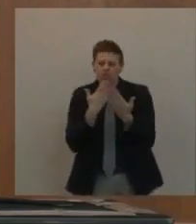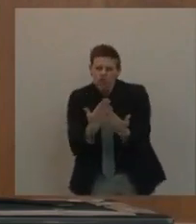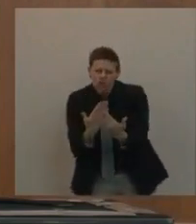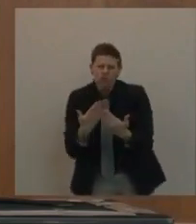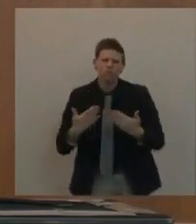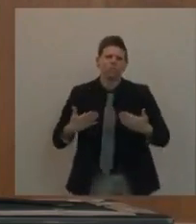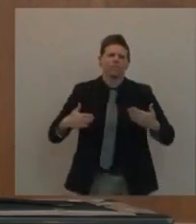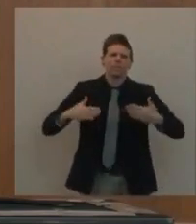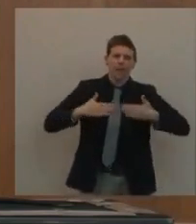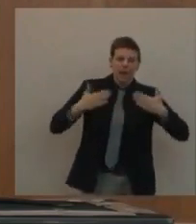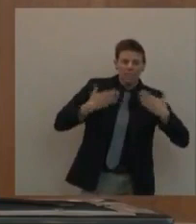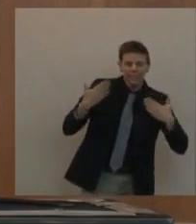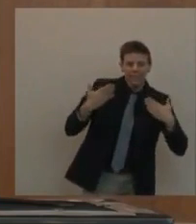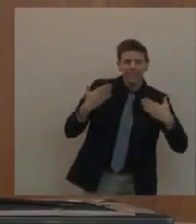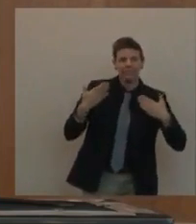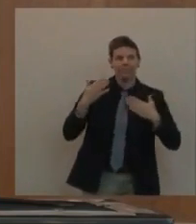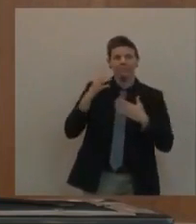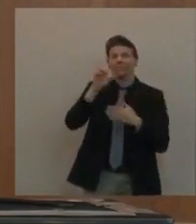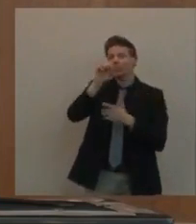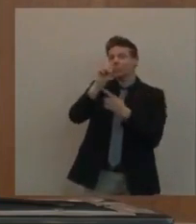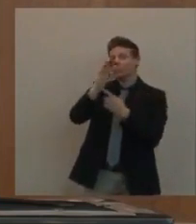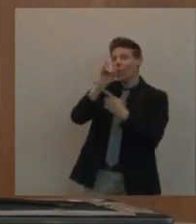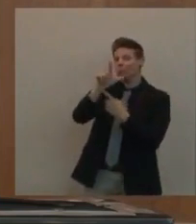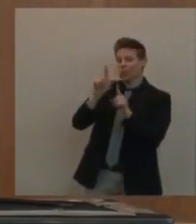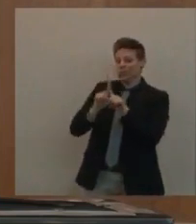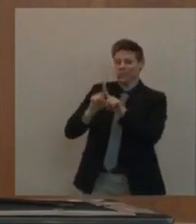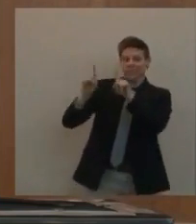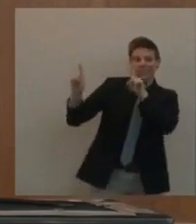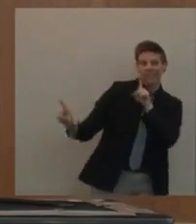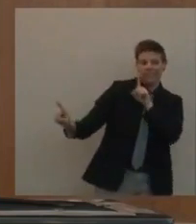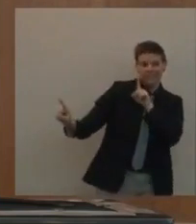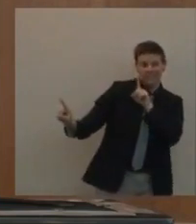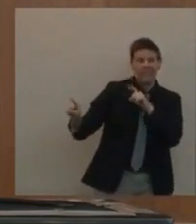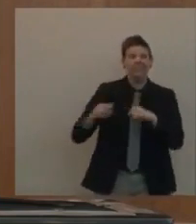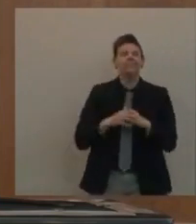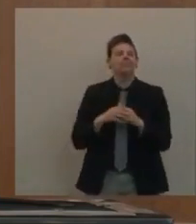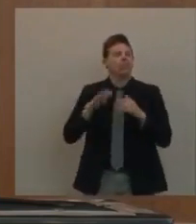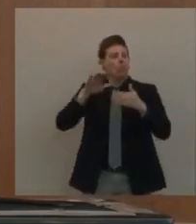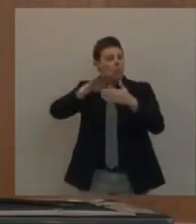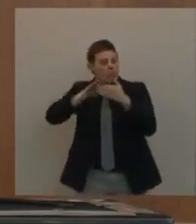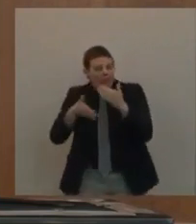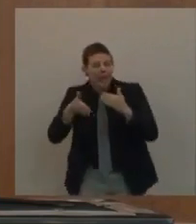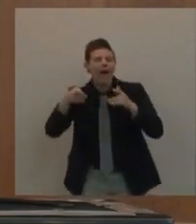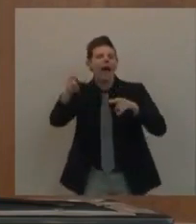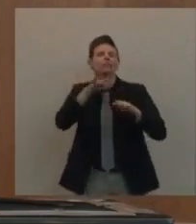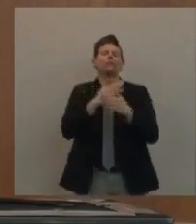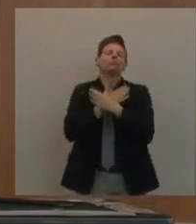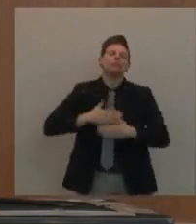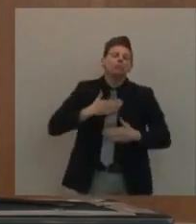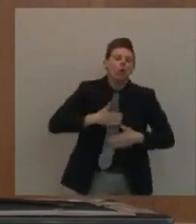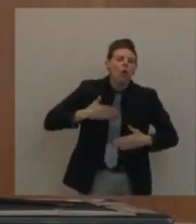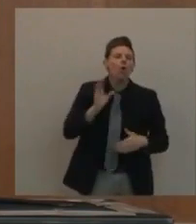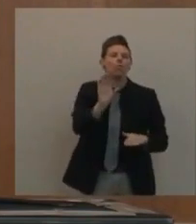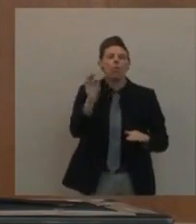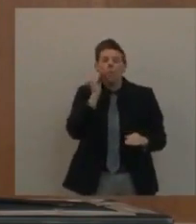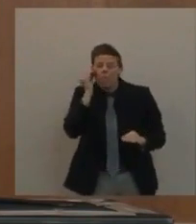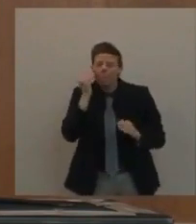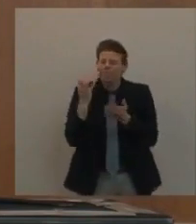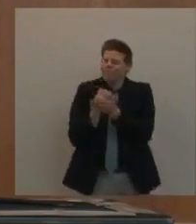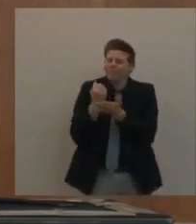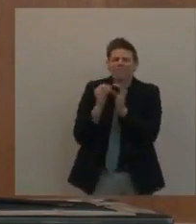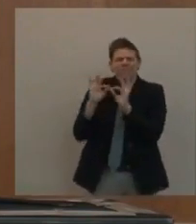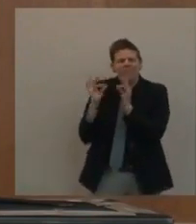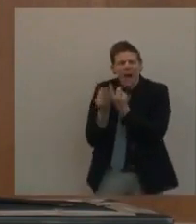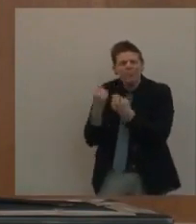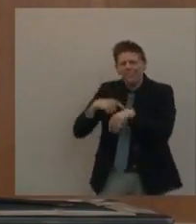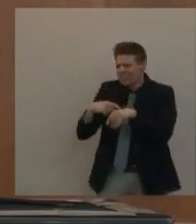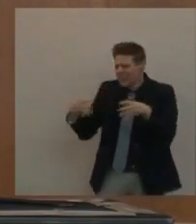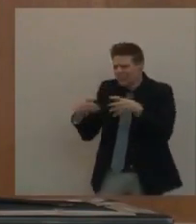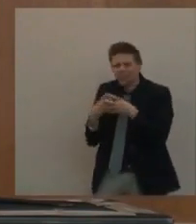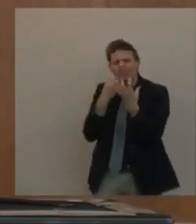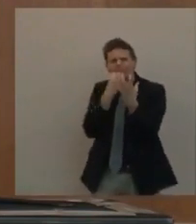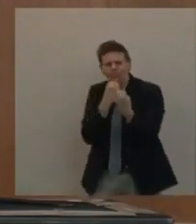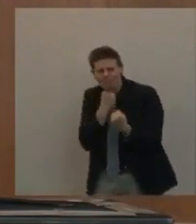WITH THAT, I WANT TO MAKE SURE A EVERYBODY HAS A SAFE, PRODUCTIVE, HAPPY, SOCIAL DISTANCING EASTER WEEKEND AT HOME.